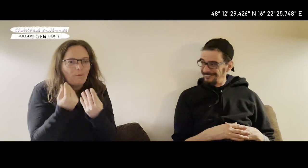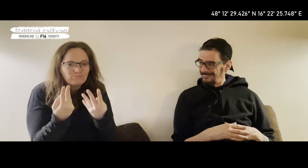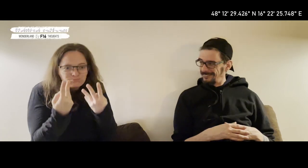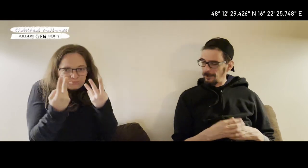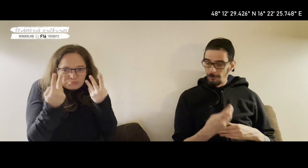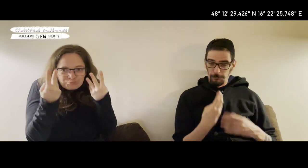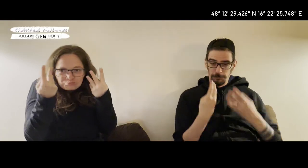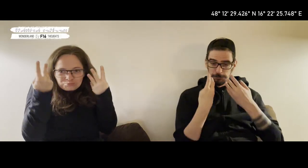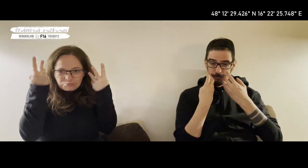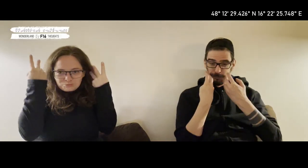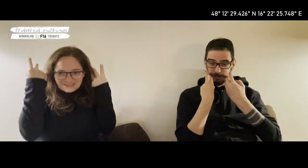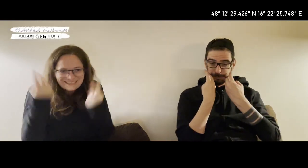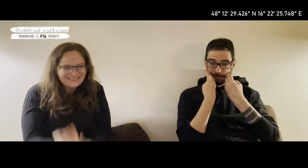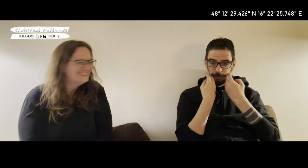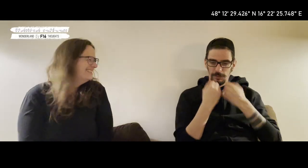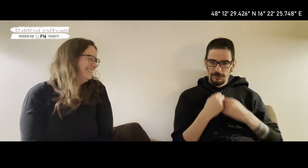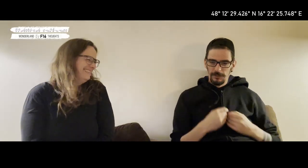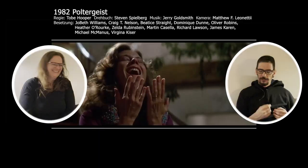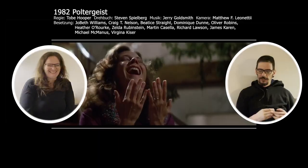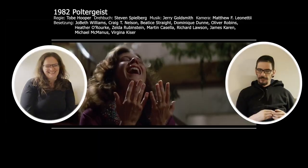I can feel them. - And that's pretty massive